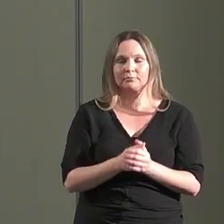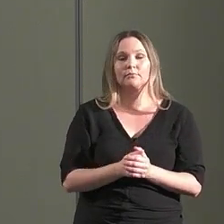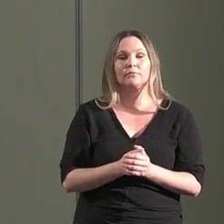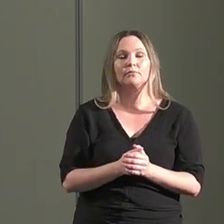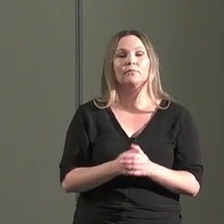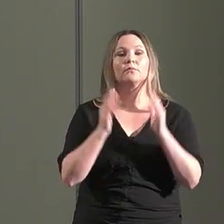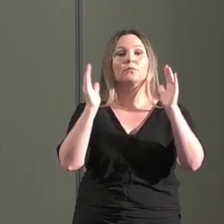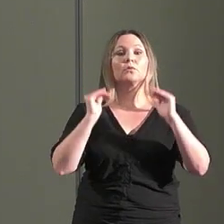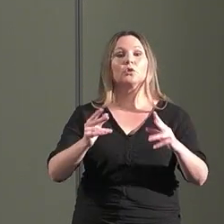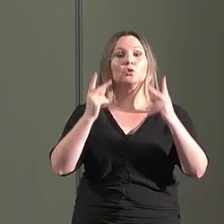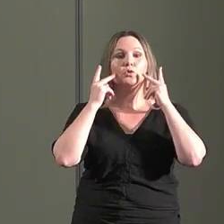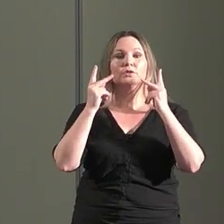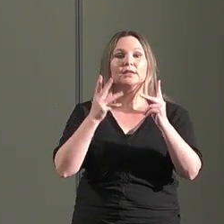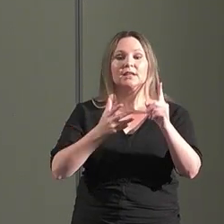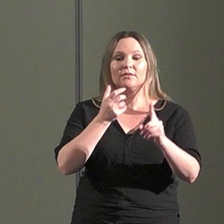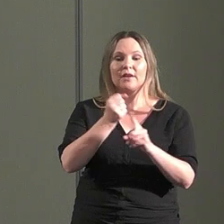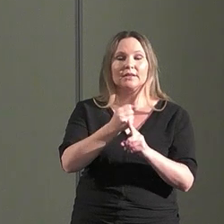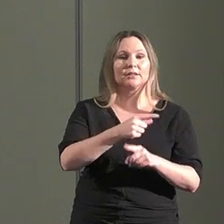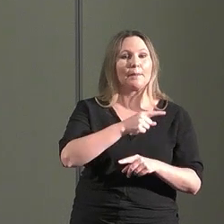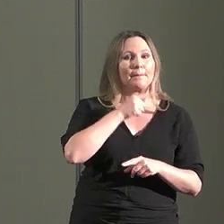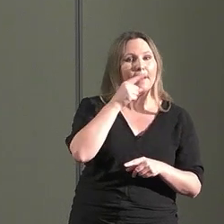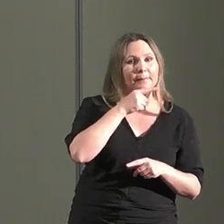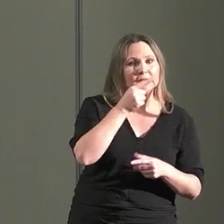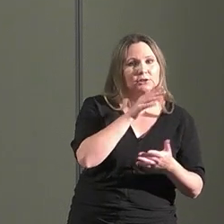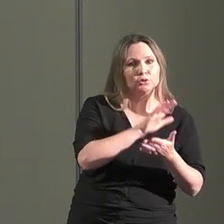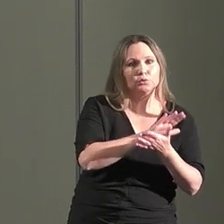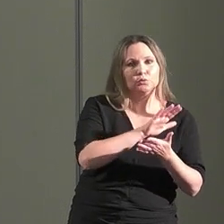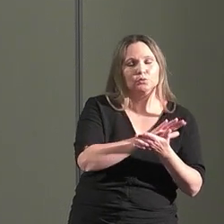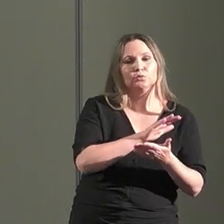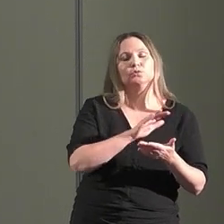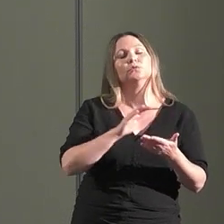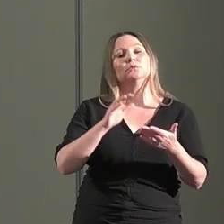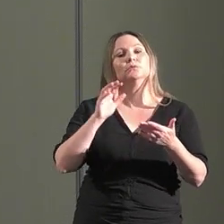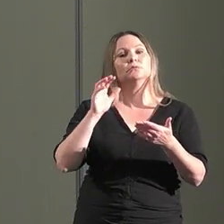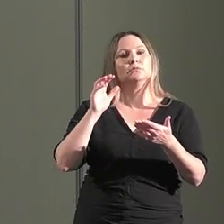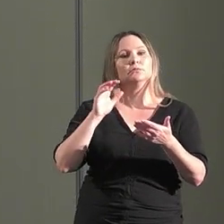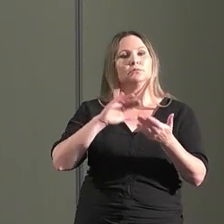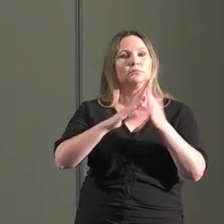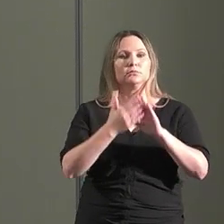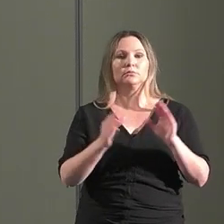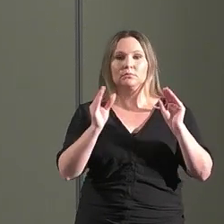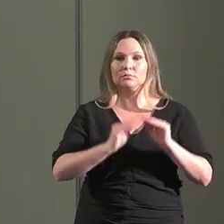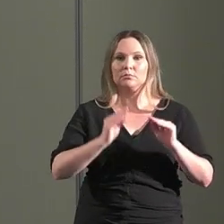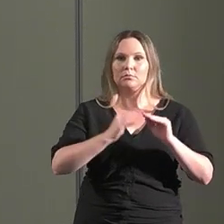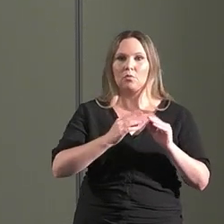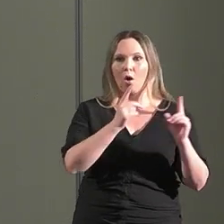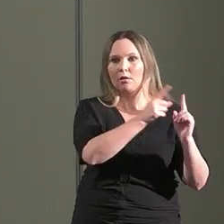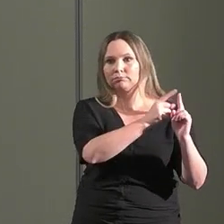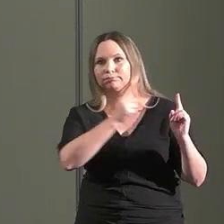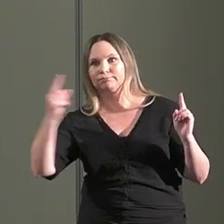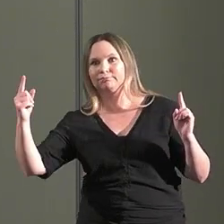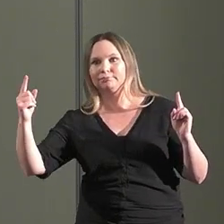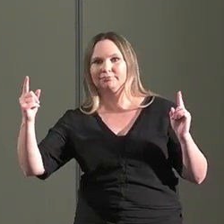And we see the effect of public institutions is higher than private for-profit that is